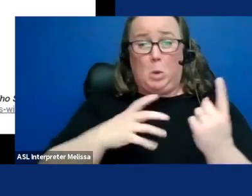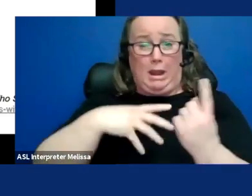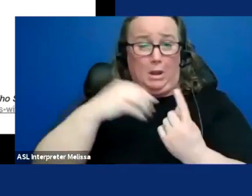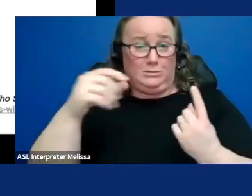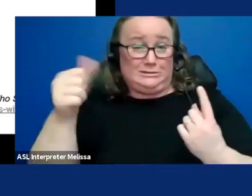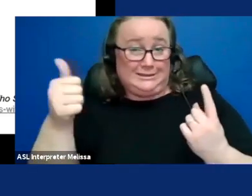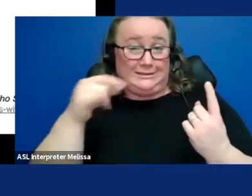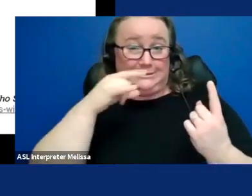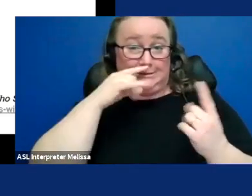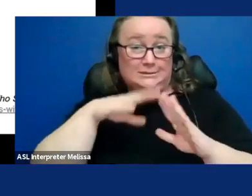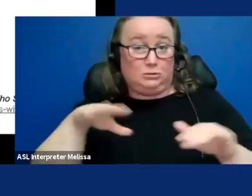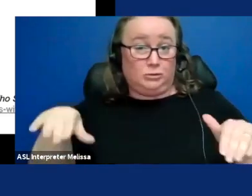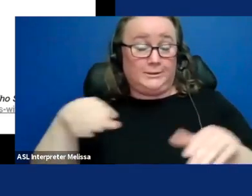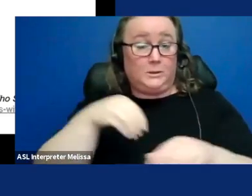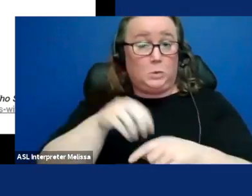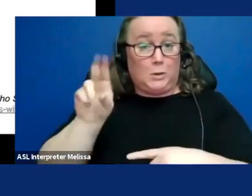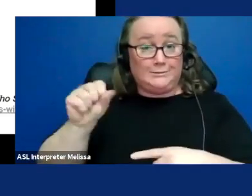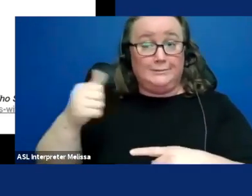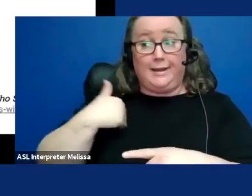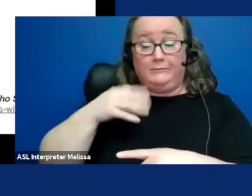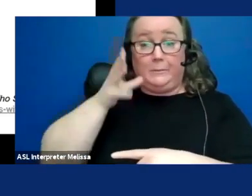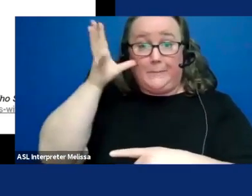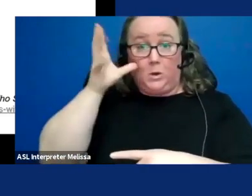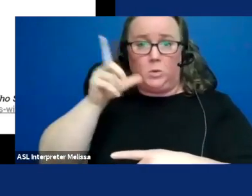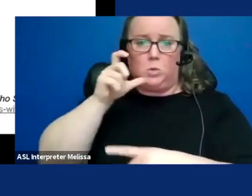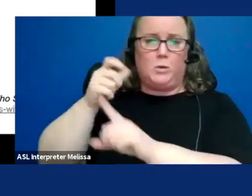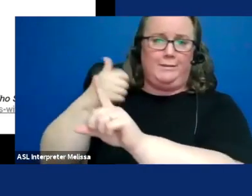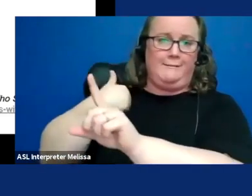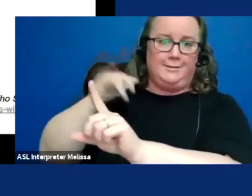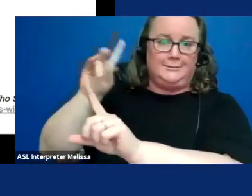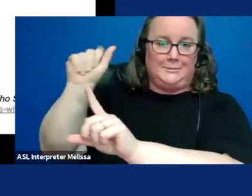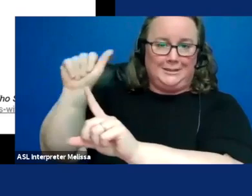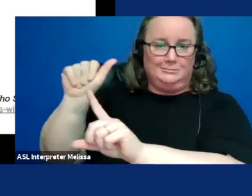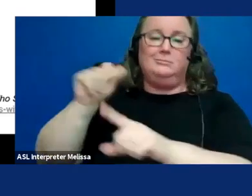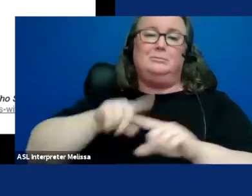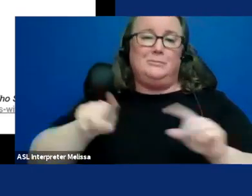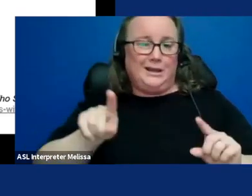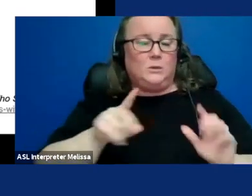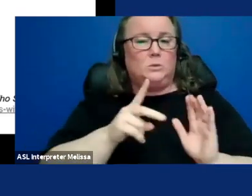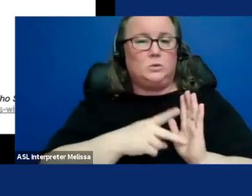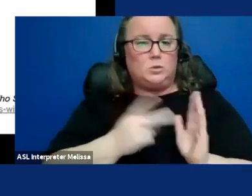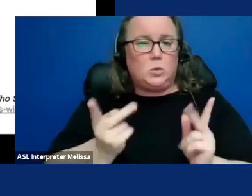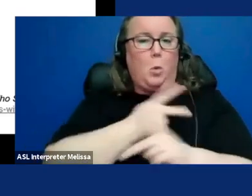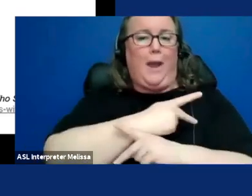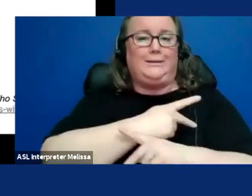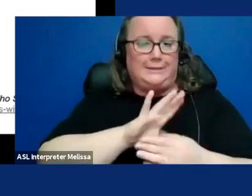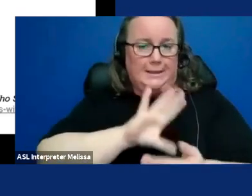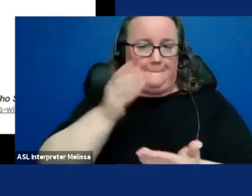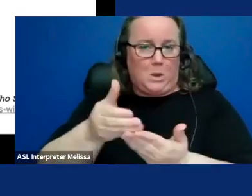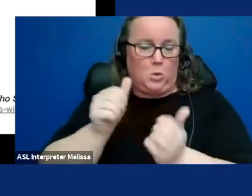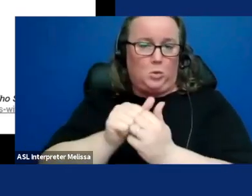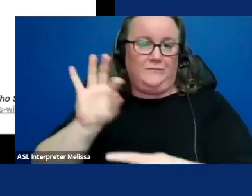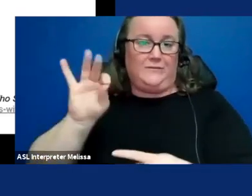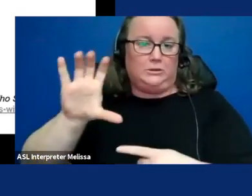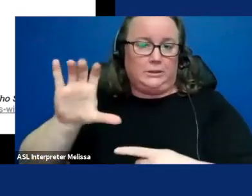in the US have a parent with a disability, they make up two times that amount in the foster care population.